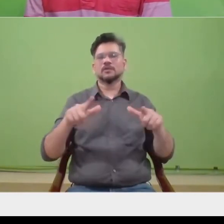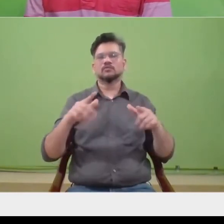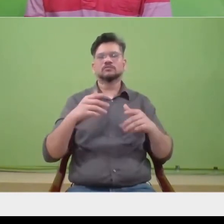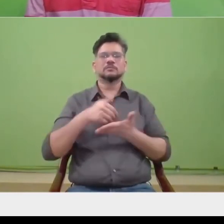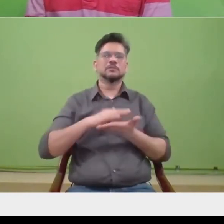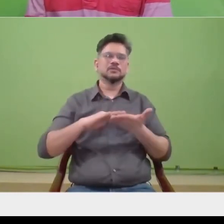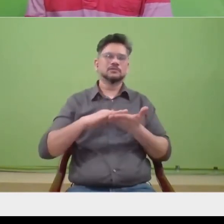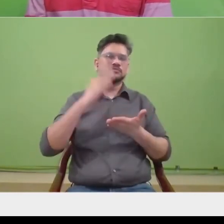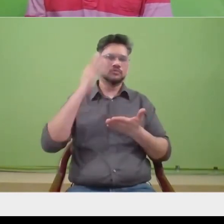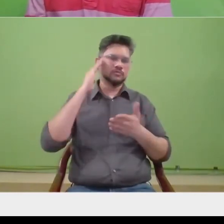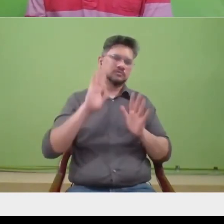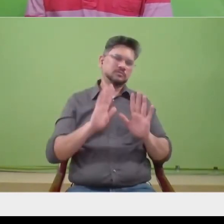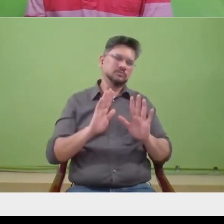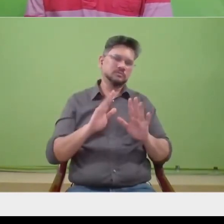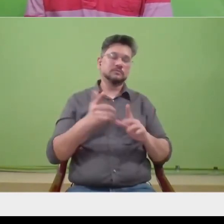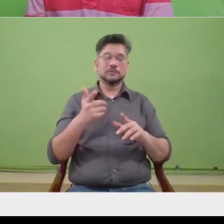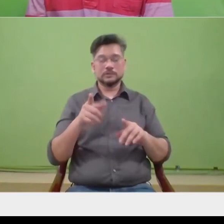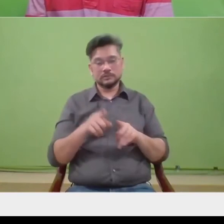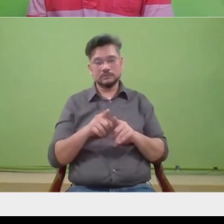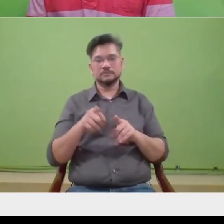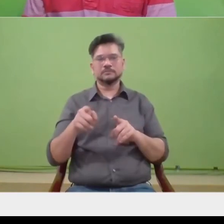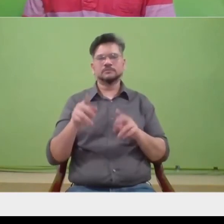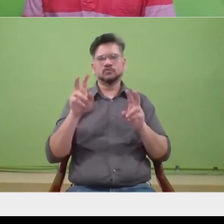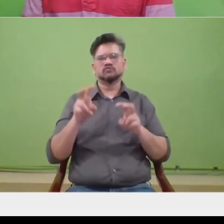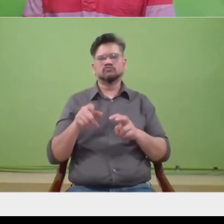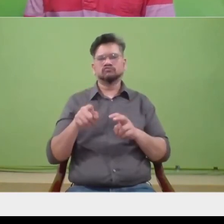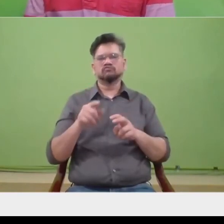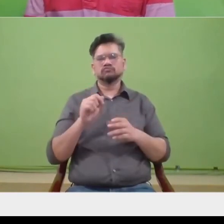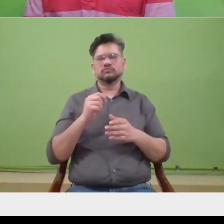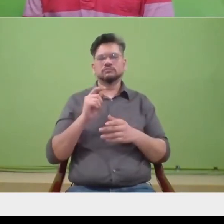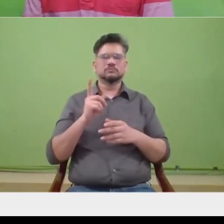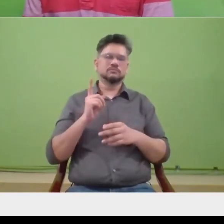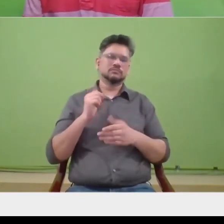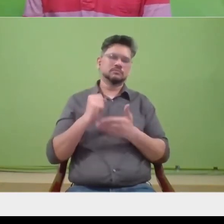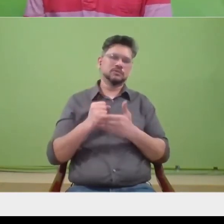issues that we need to work out but as I said in the hope is that because of the technological